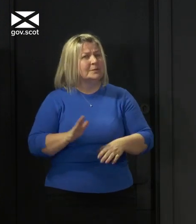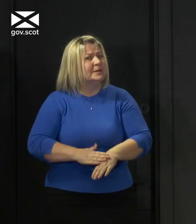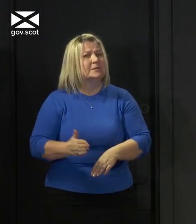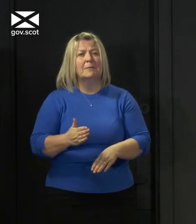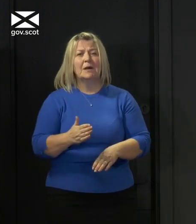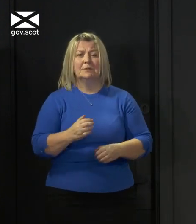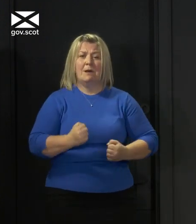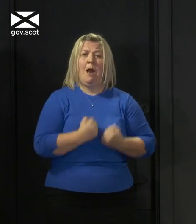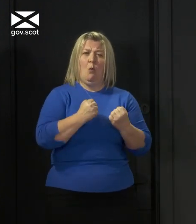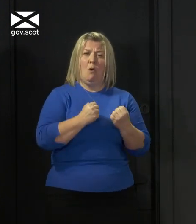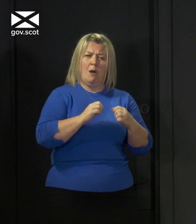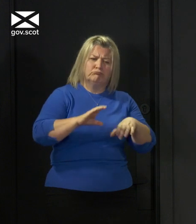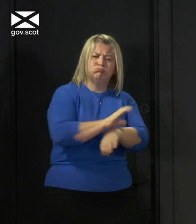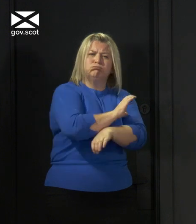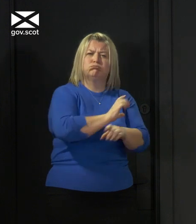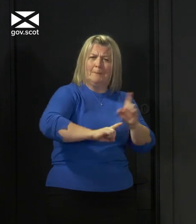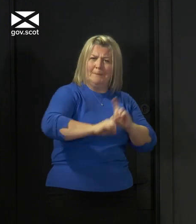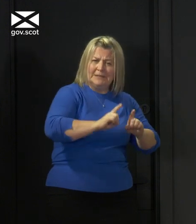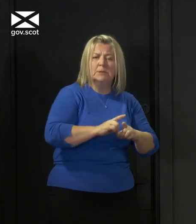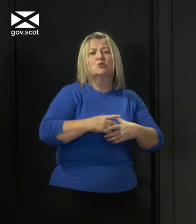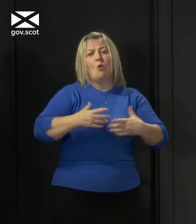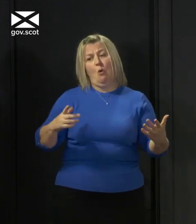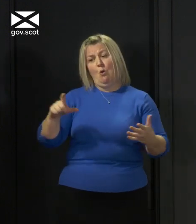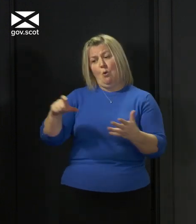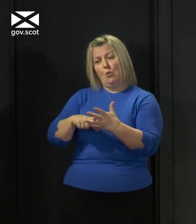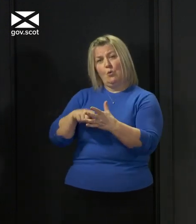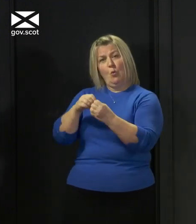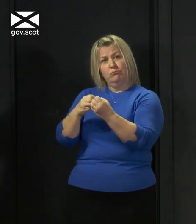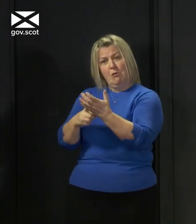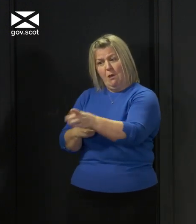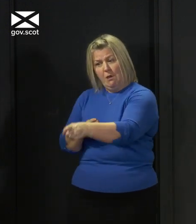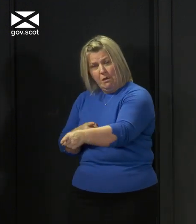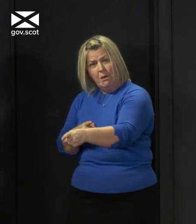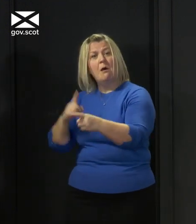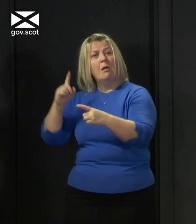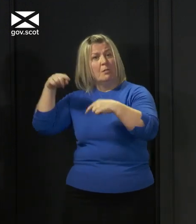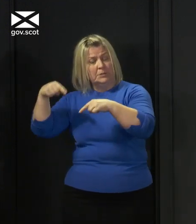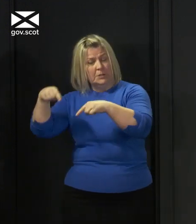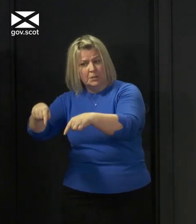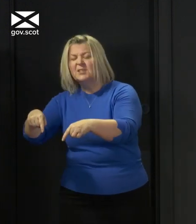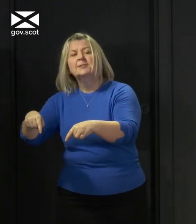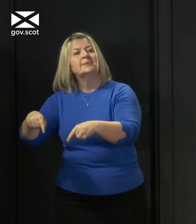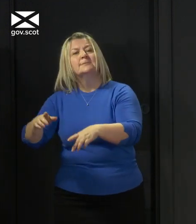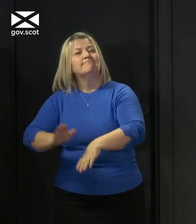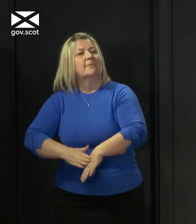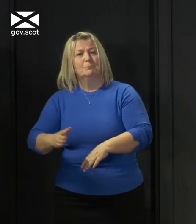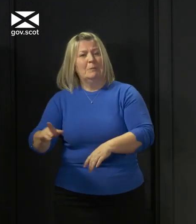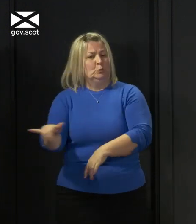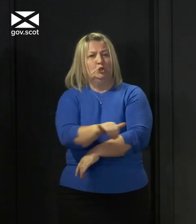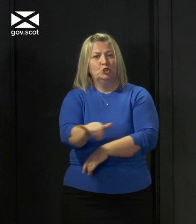meetings is what we decide there and what plans are put in place and how we take the decisions that navigate us through and that's been important